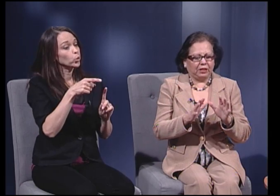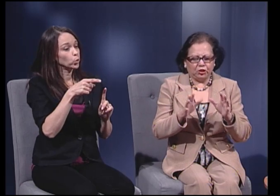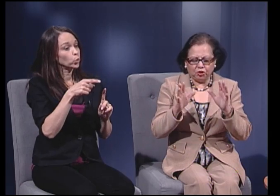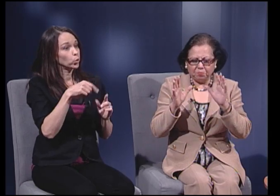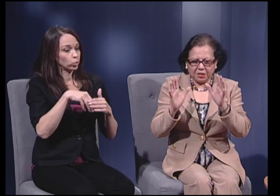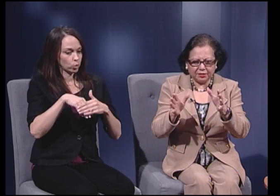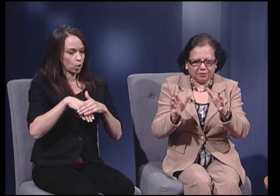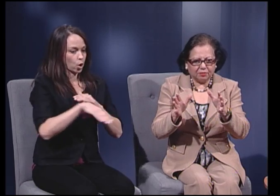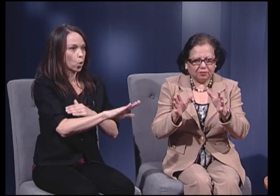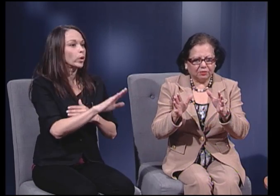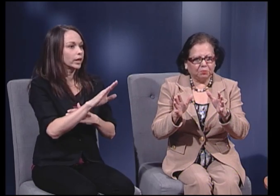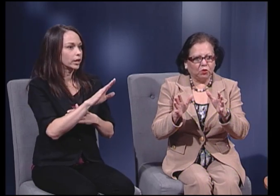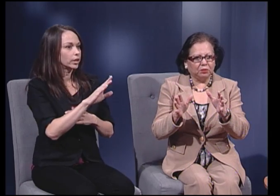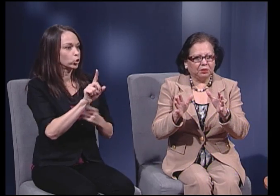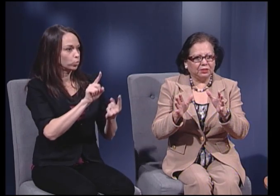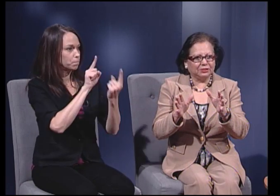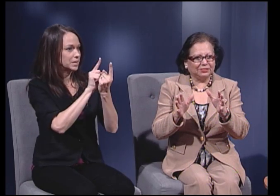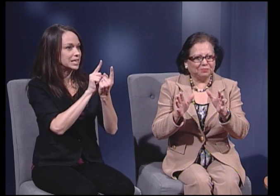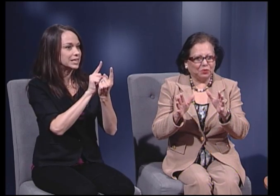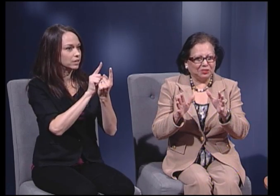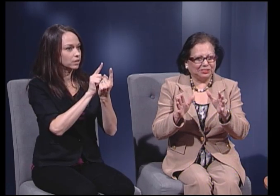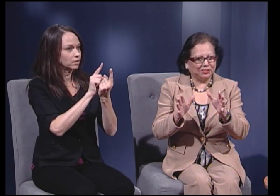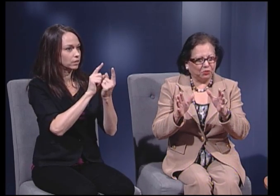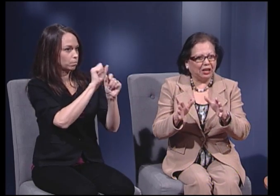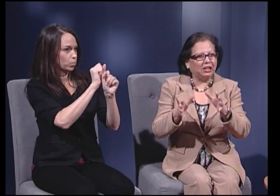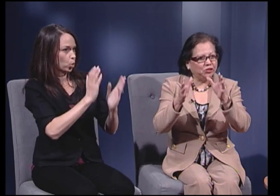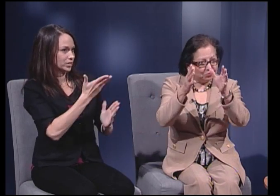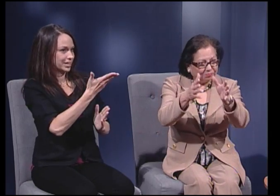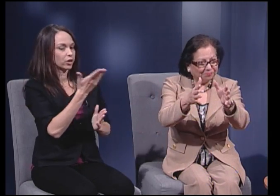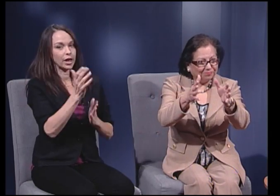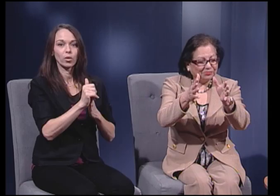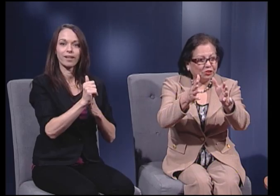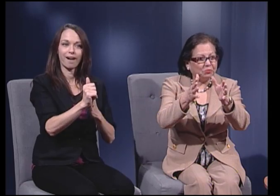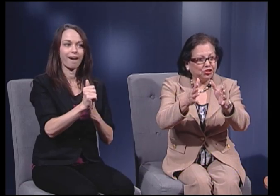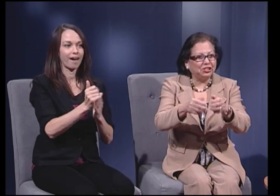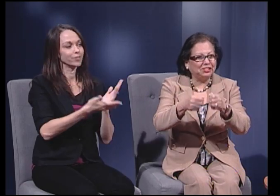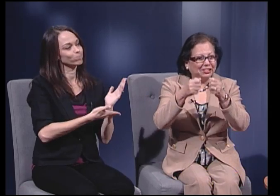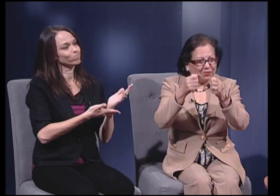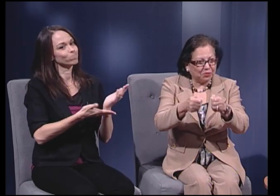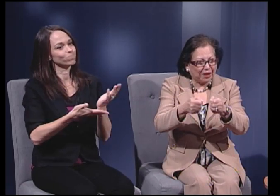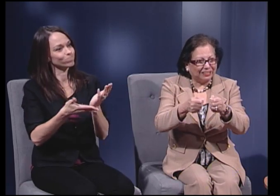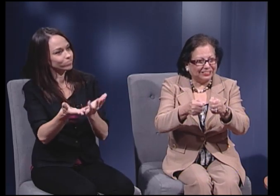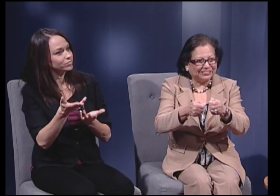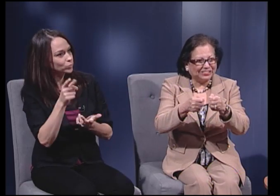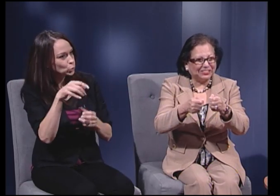and you meet the polling place employees, they will guide you to the machine, give your ballot.